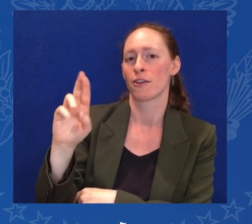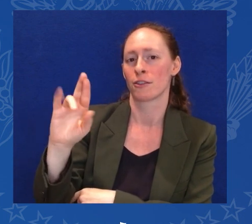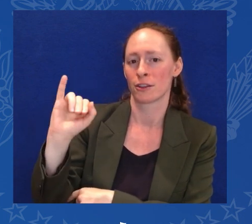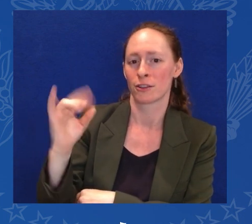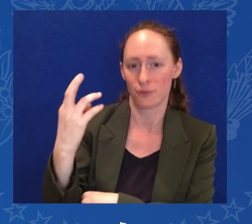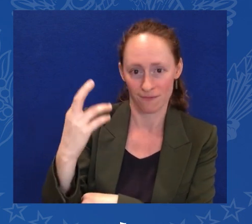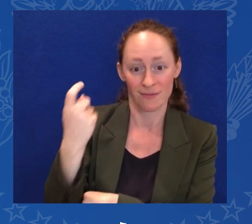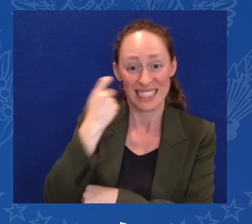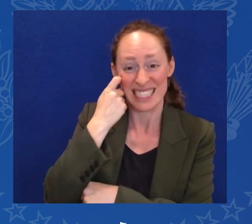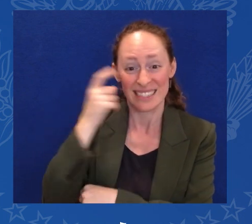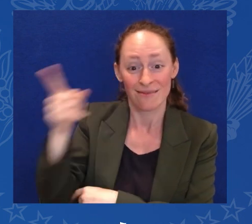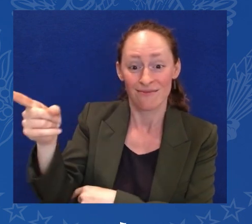Reverend Wheeler Parker, Jr.